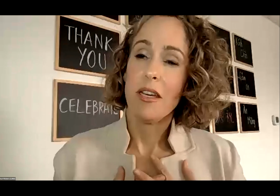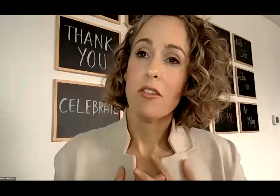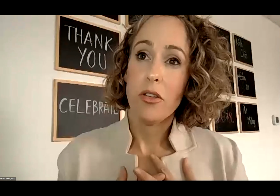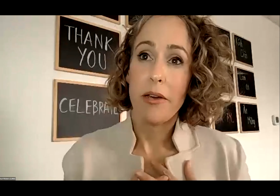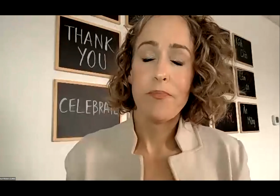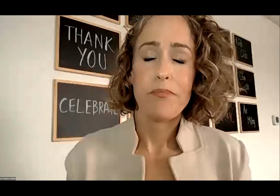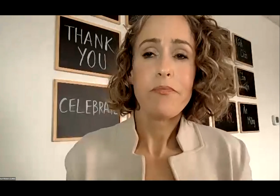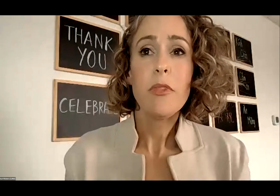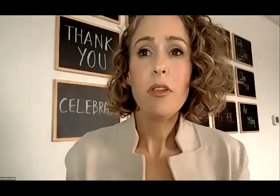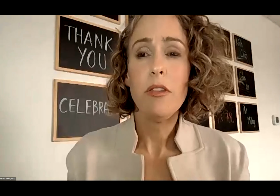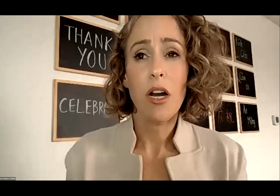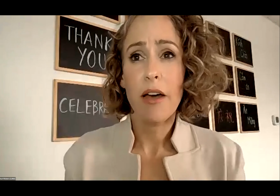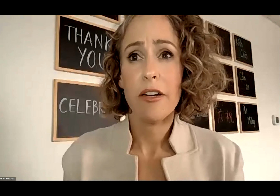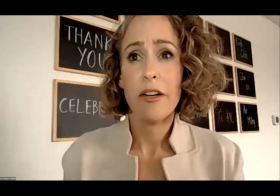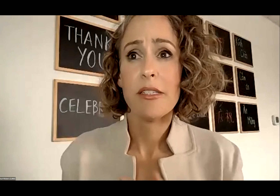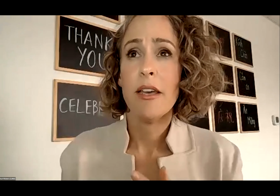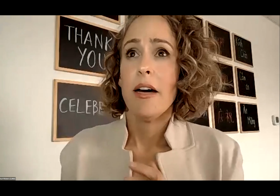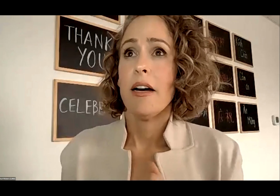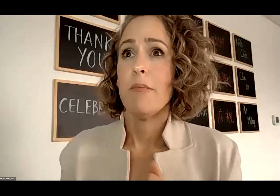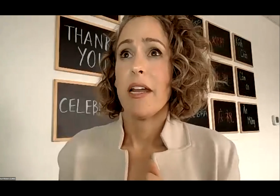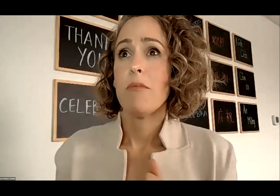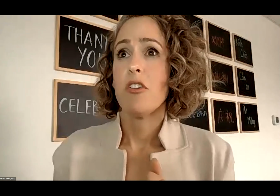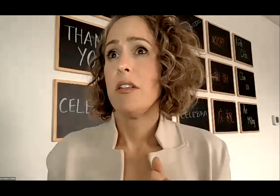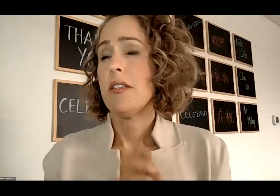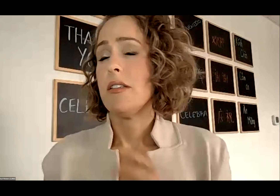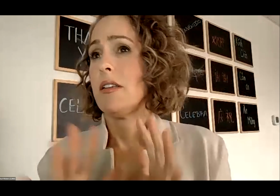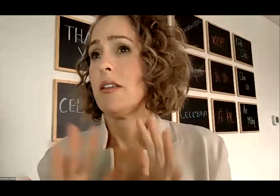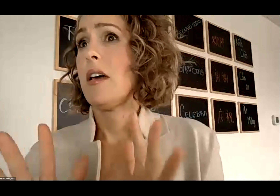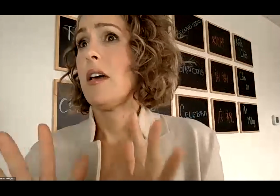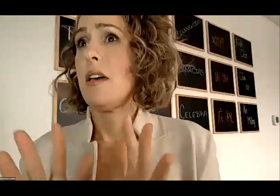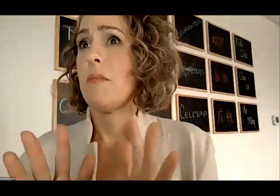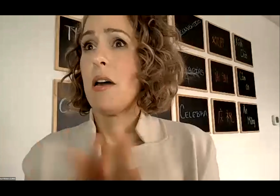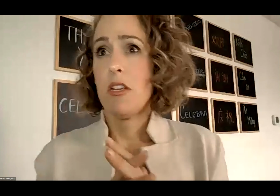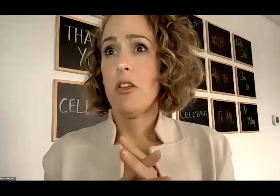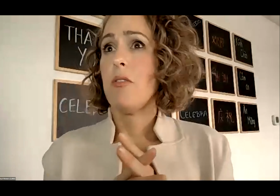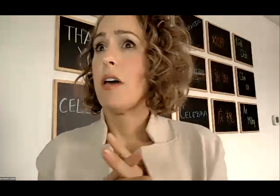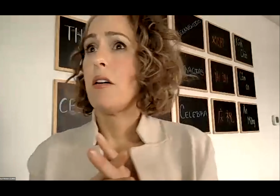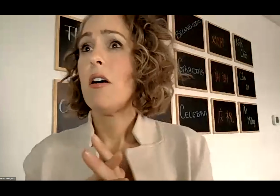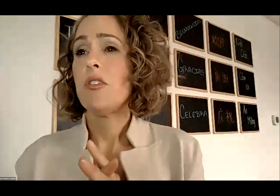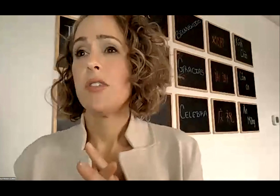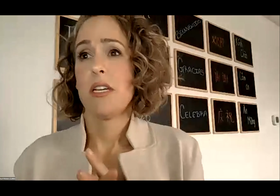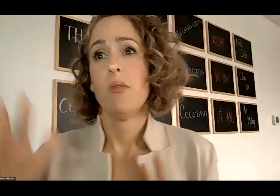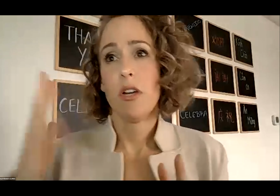like LUNA, or others, but I'm great, I'm happy to know that almost everyone